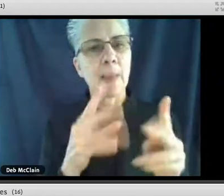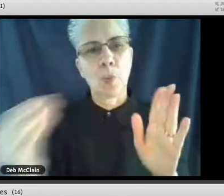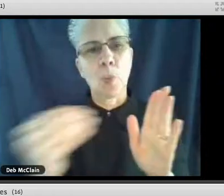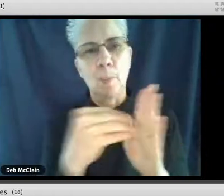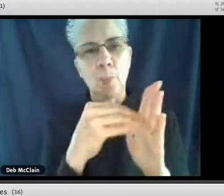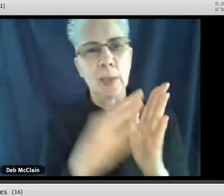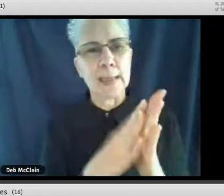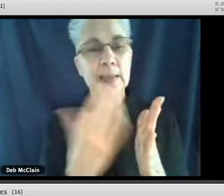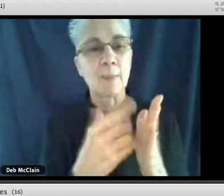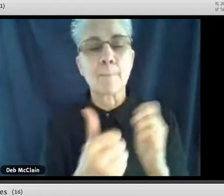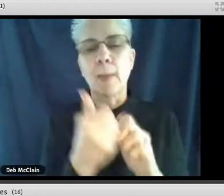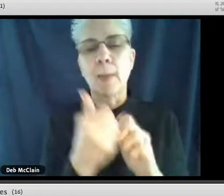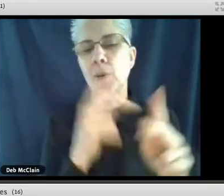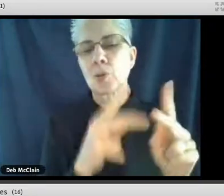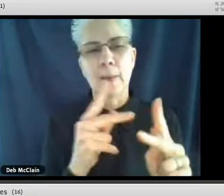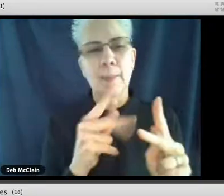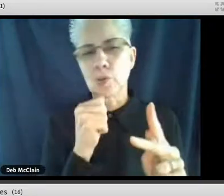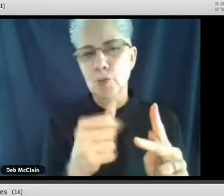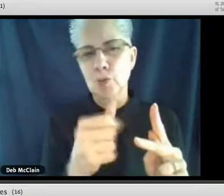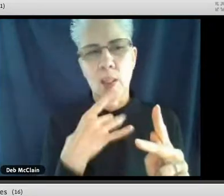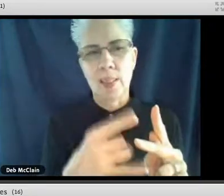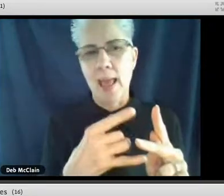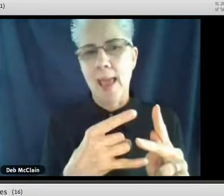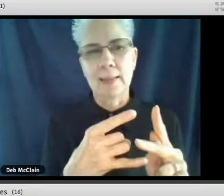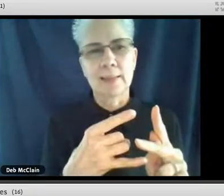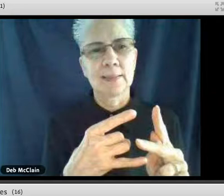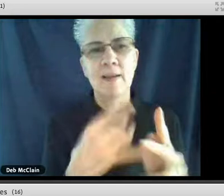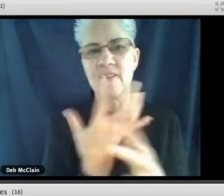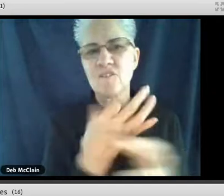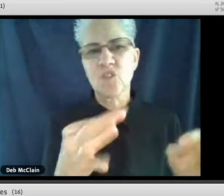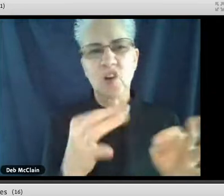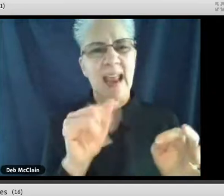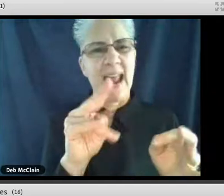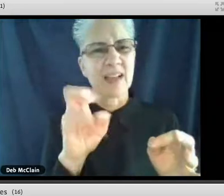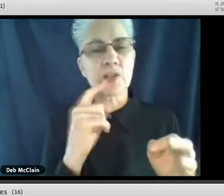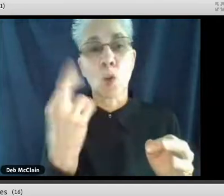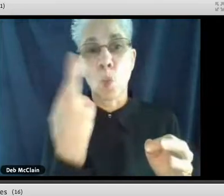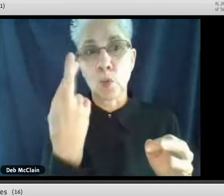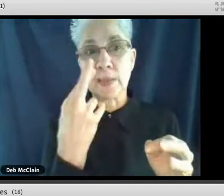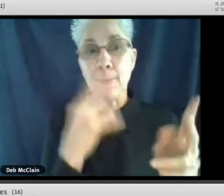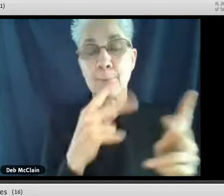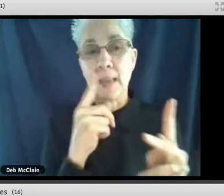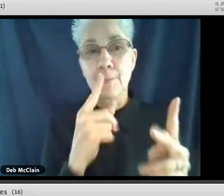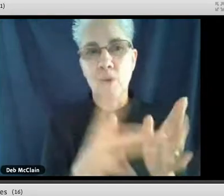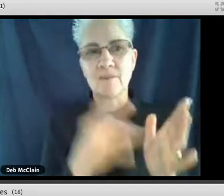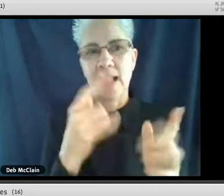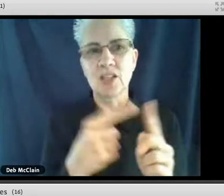but most people do not like free answers. You find that that's one of the reasons people abandon surveys